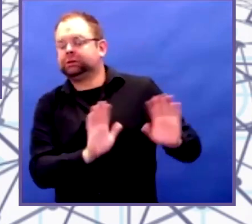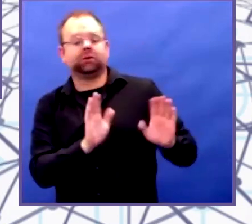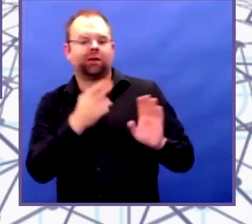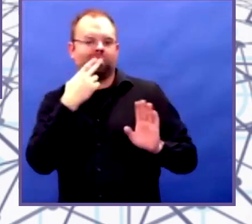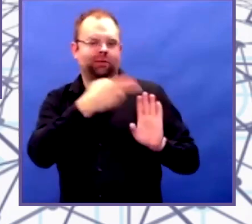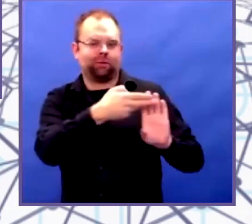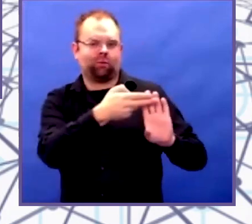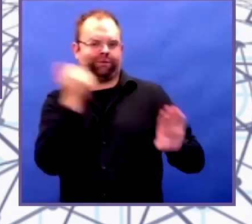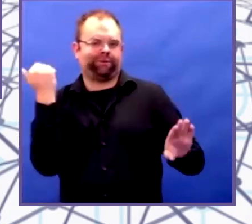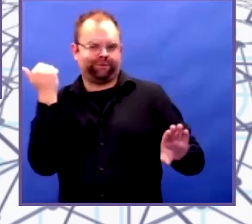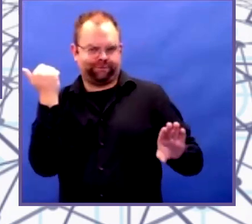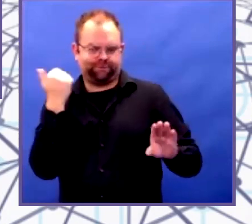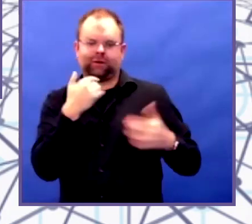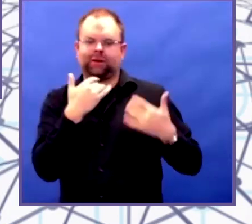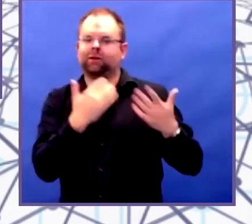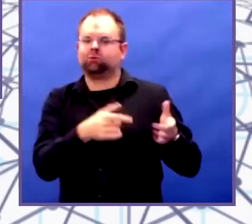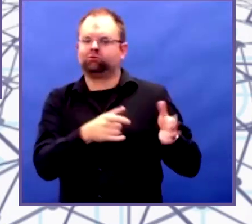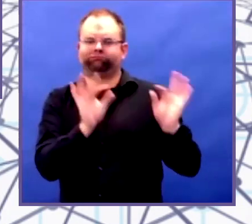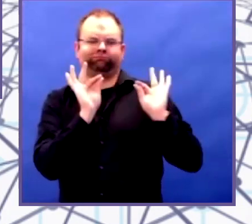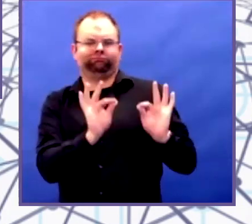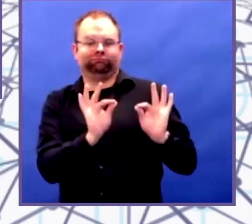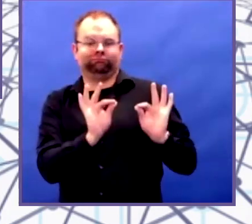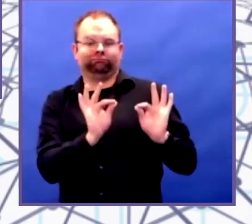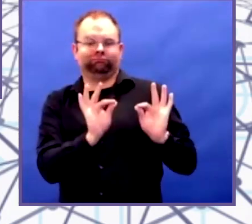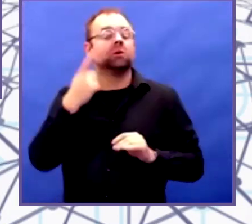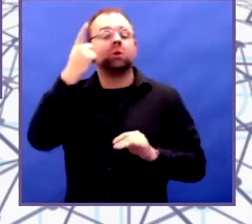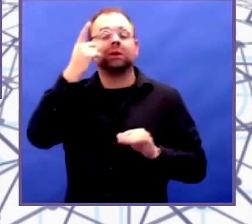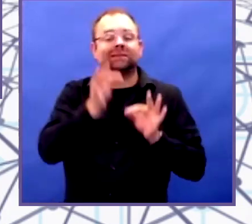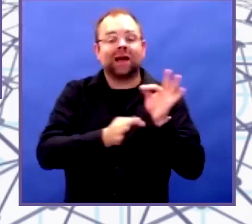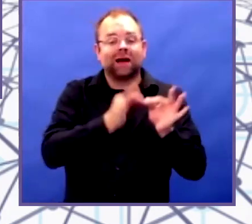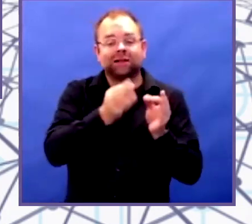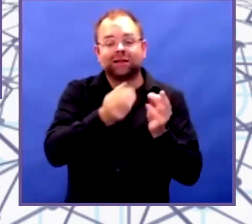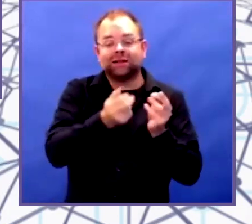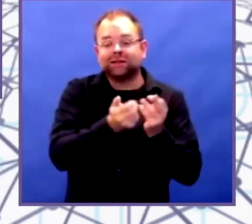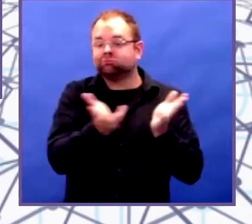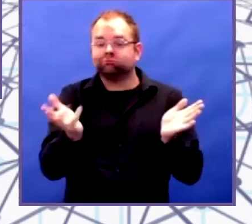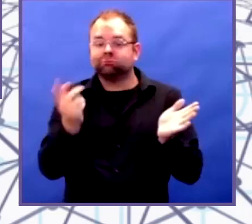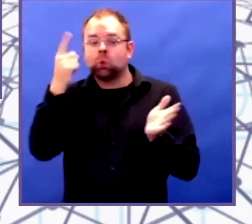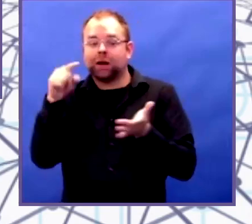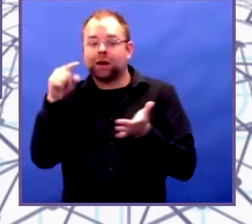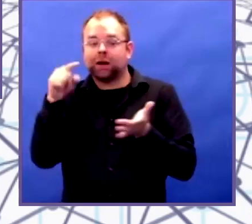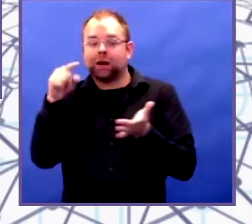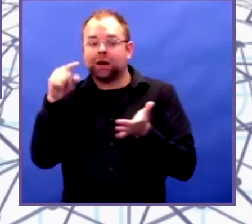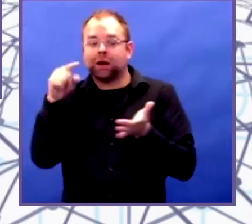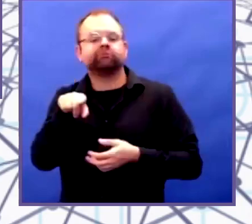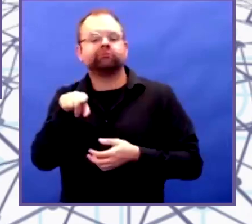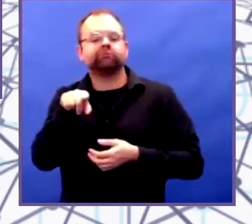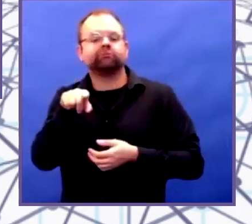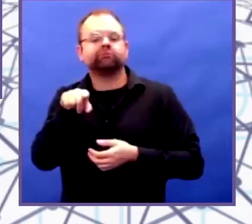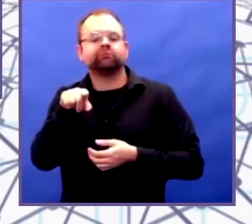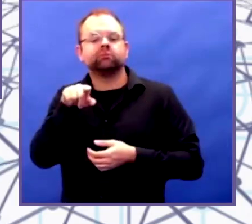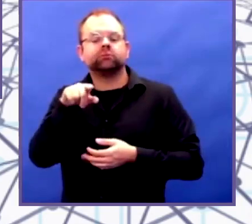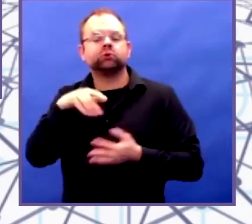So many of our interventions have been trying to develop an effort of connecting that periphery